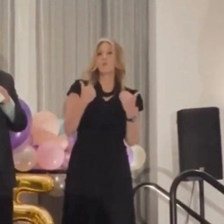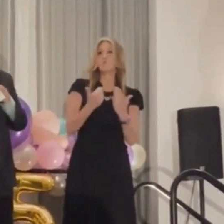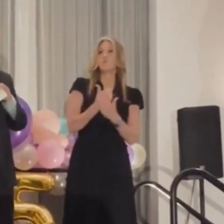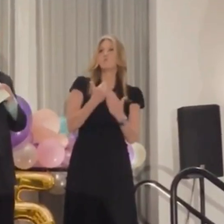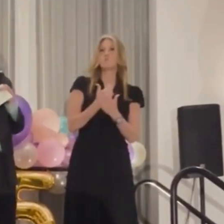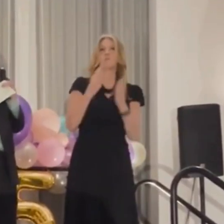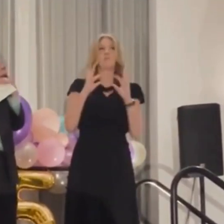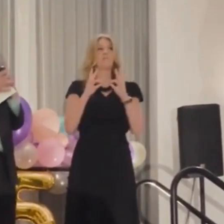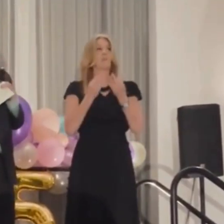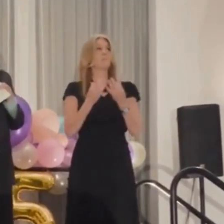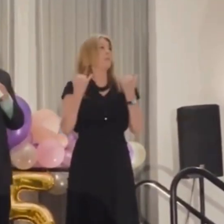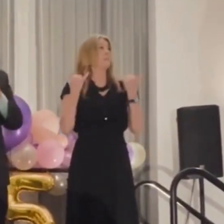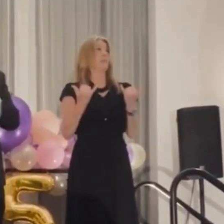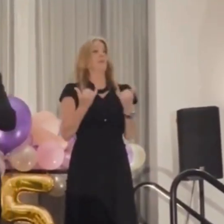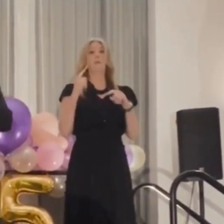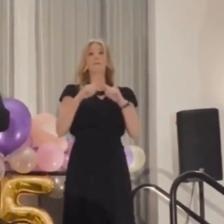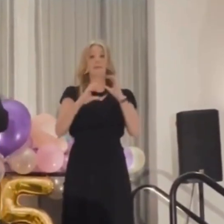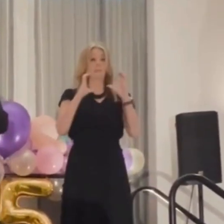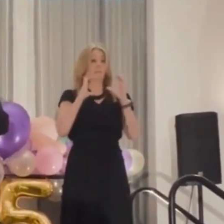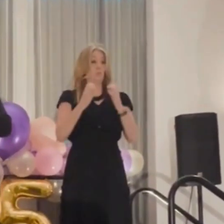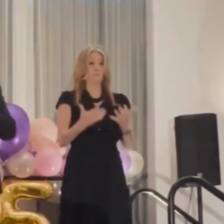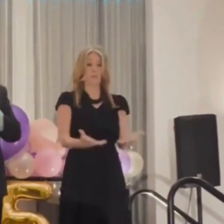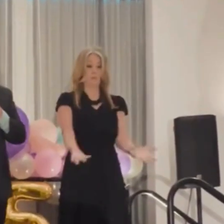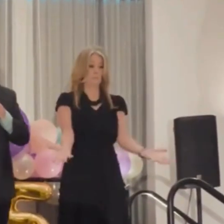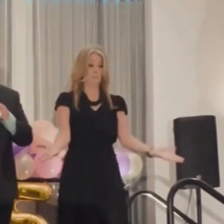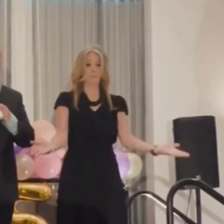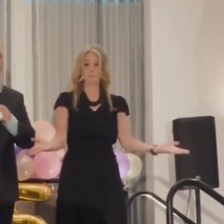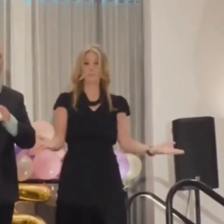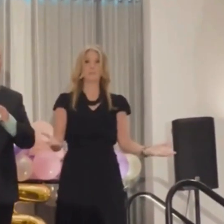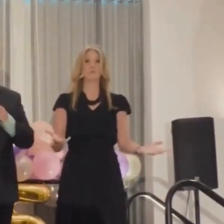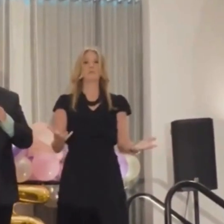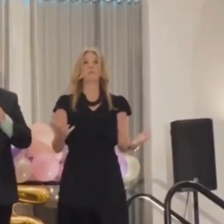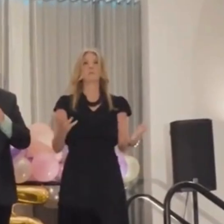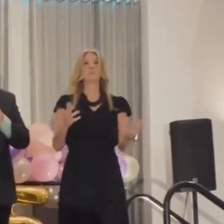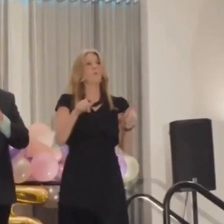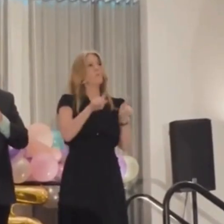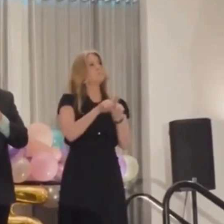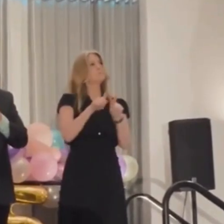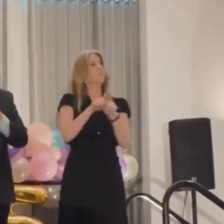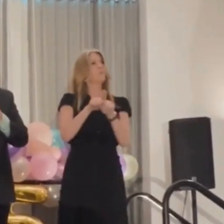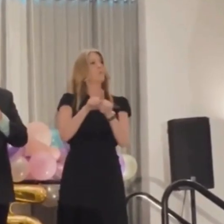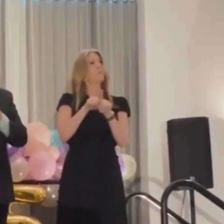and all of a sudden, I can't communicate with them. But equally as impactful